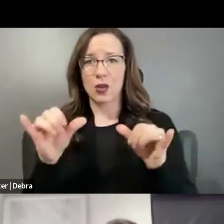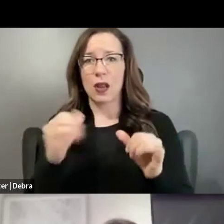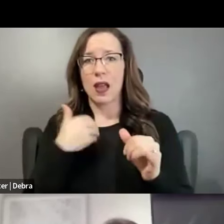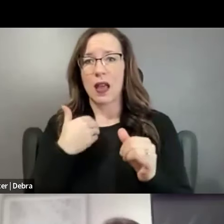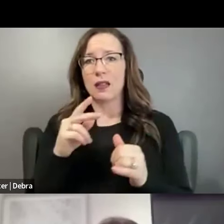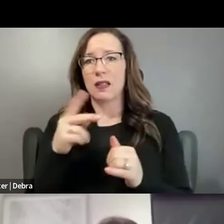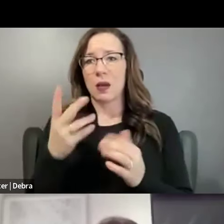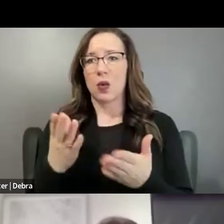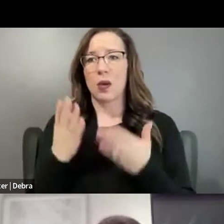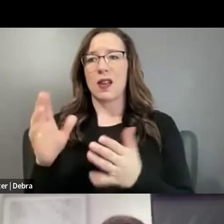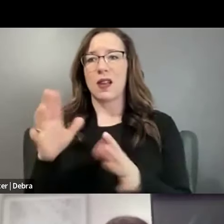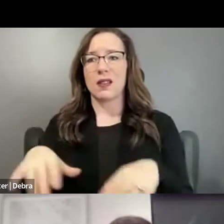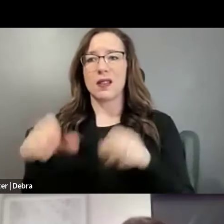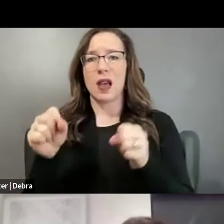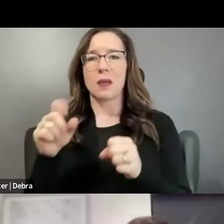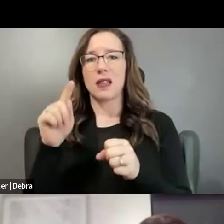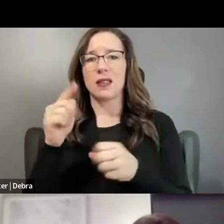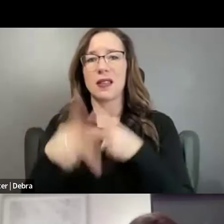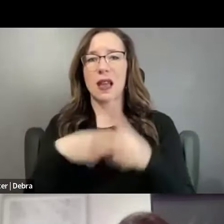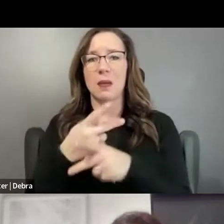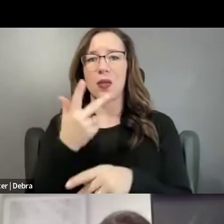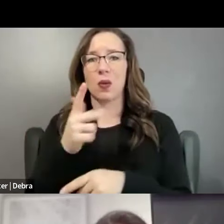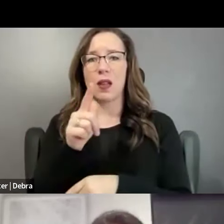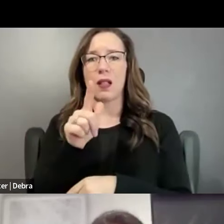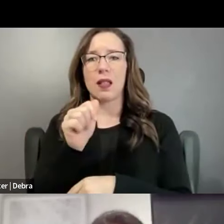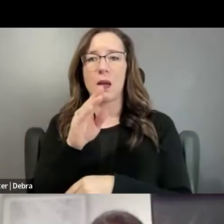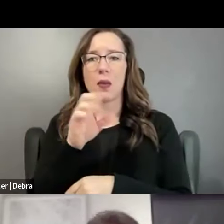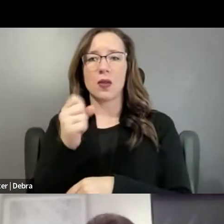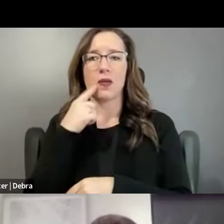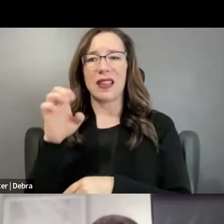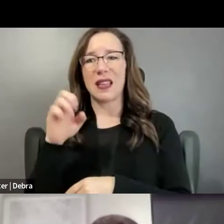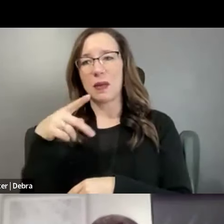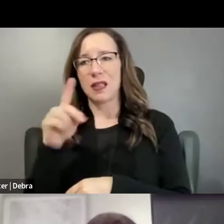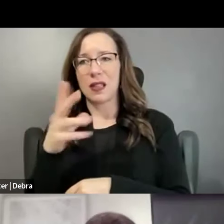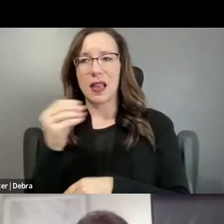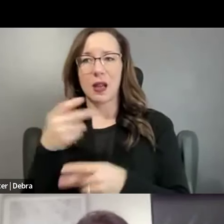which are things like EPDs, and product carbon footprints and the third recommendation was